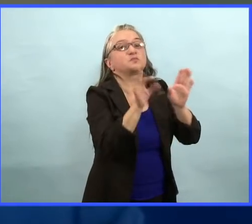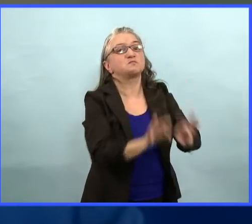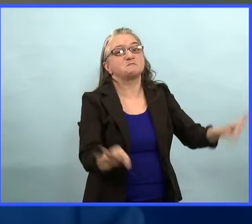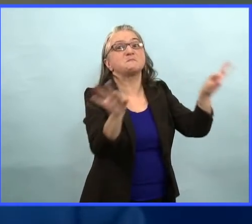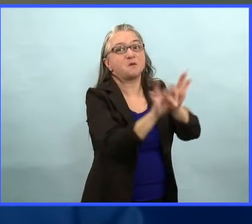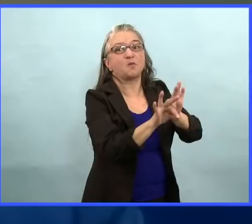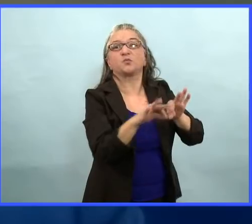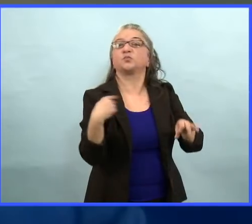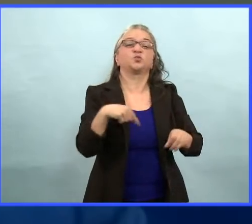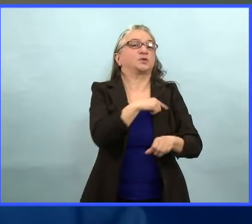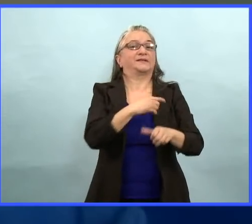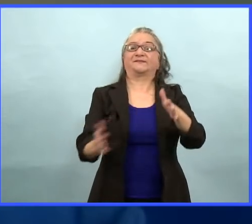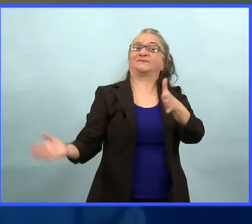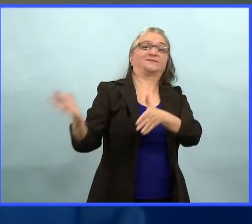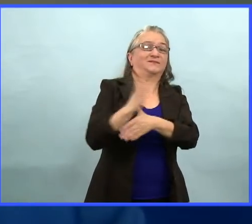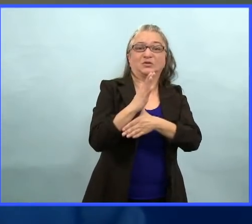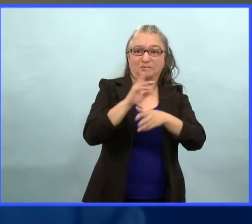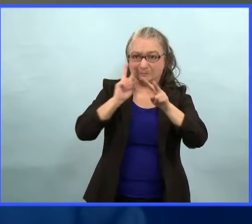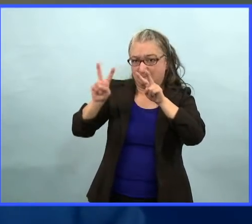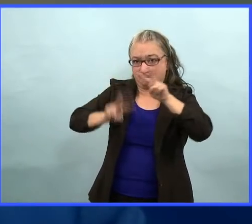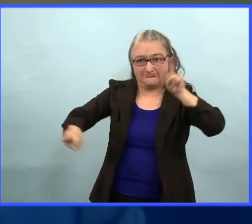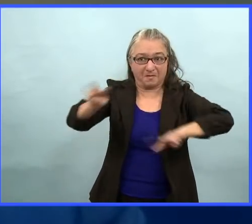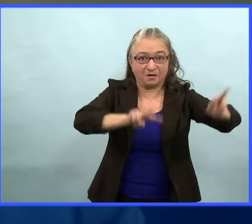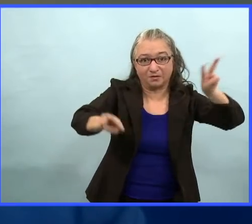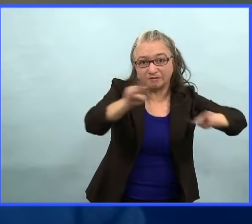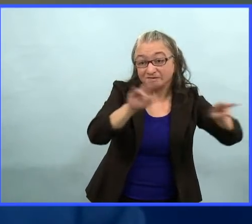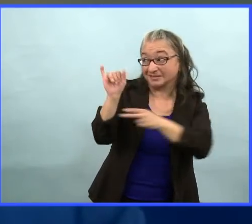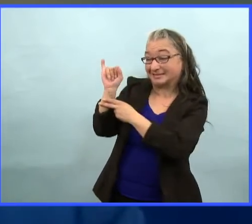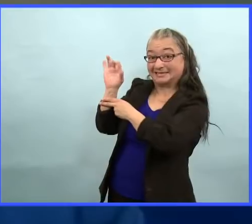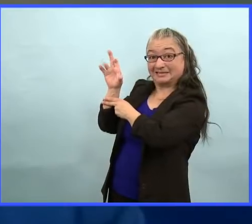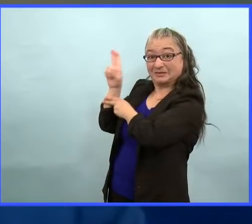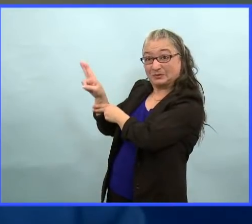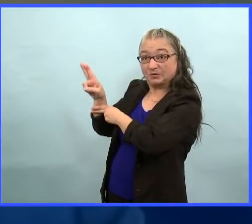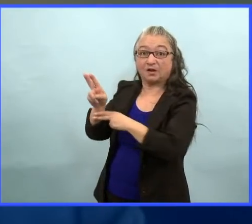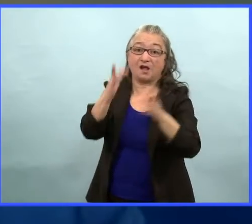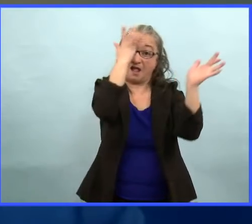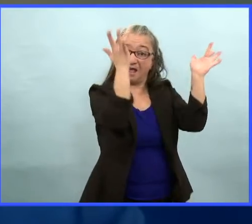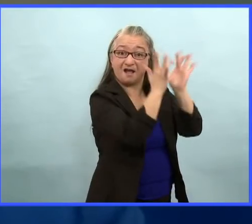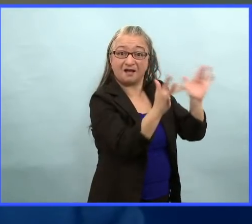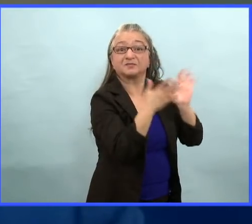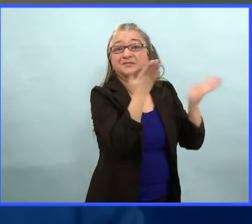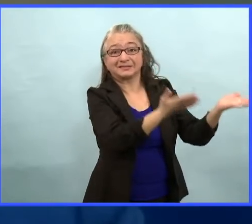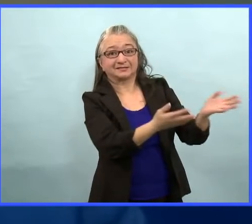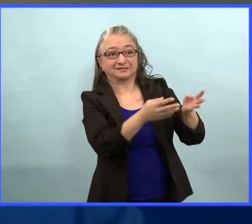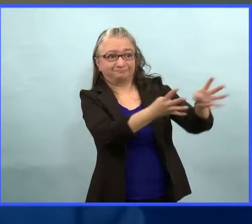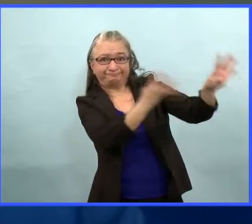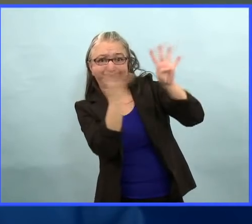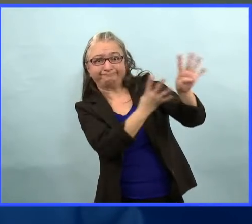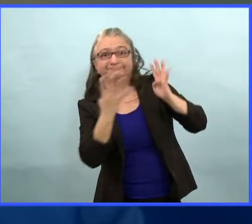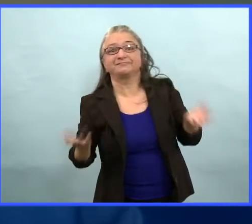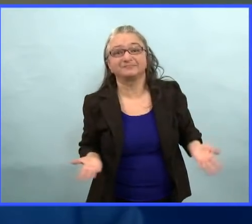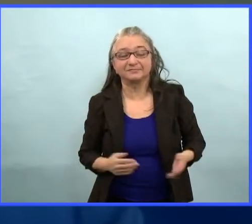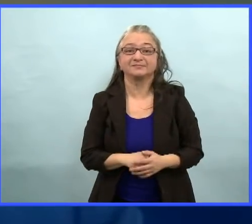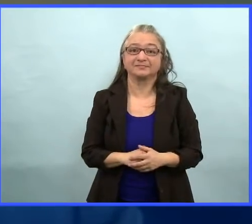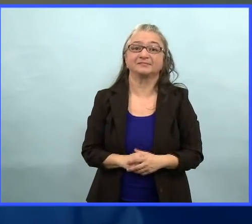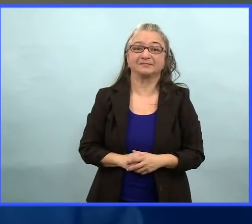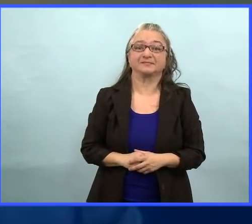trends very closely and we have contingency plans in place ready to respond if if needed